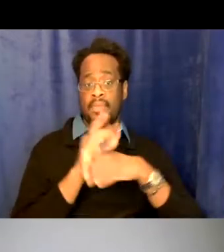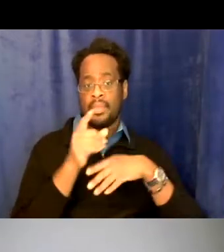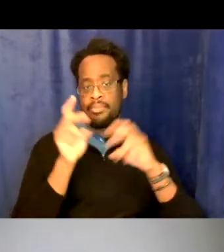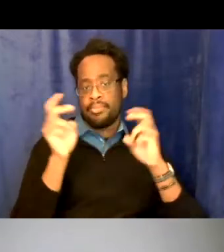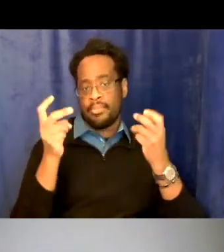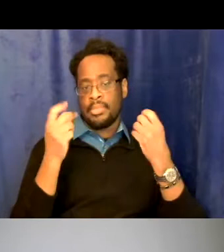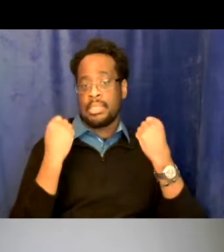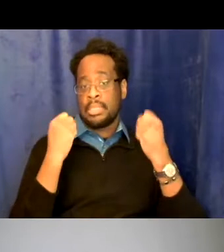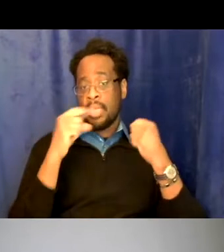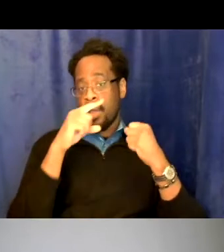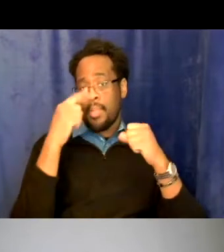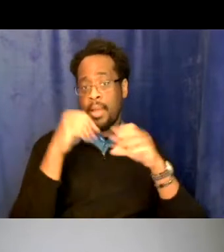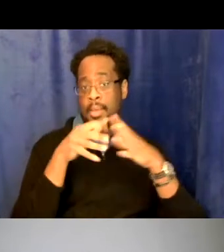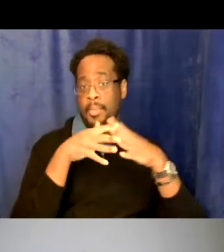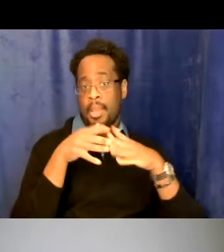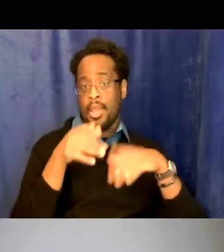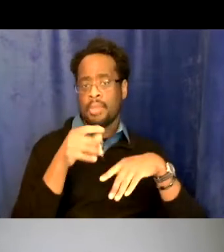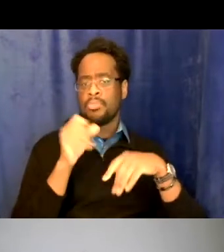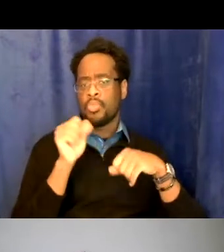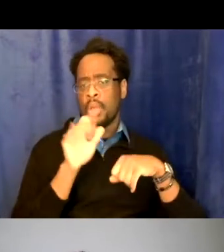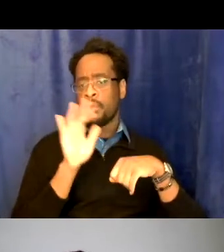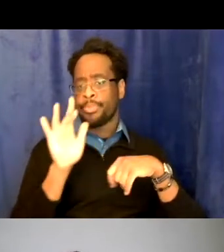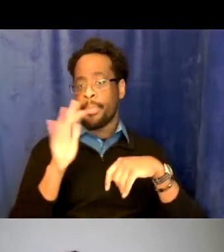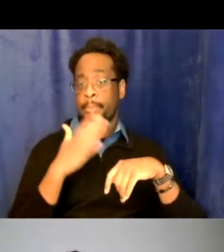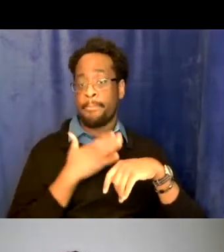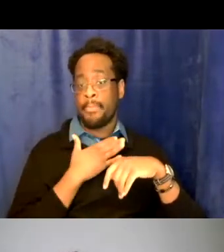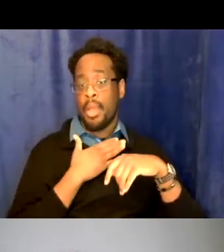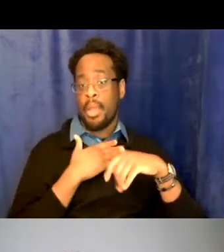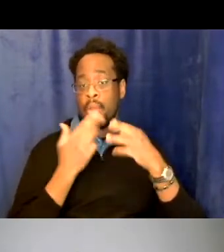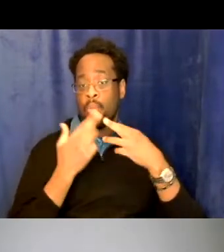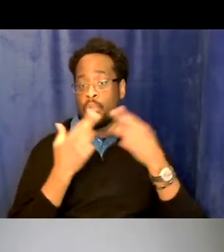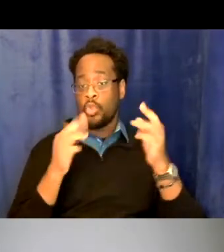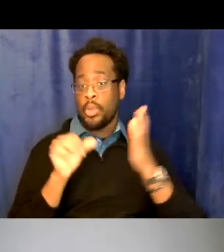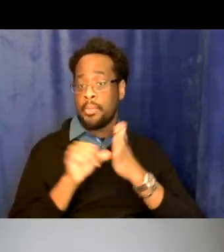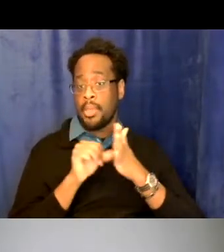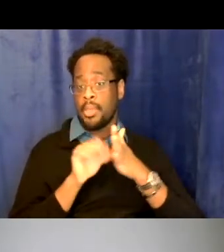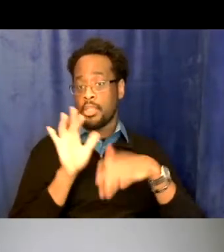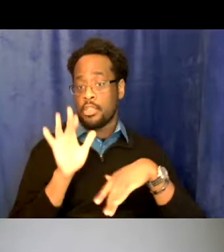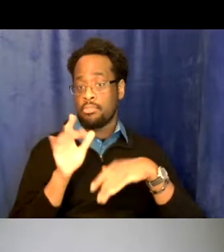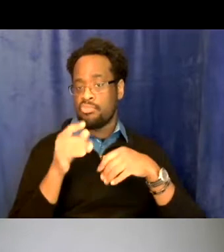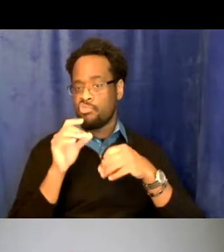As you can see, if you do watch the entire film, of Signing Black in America, uh it's actually